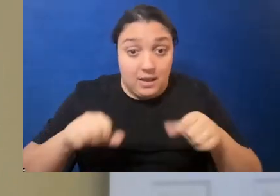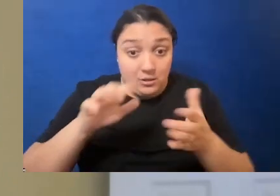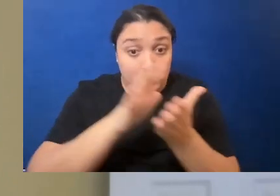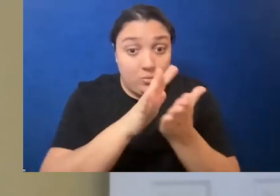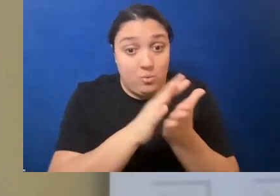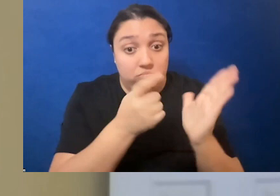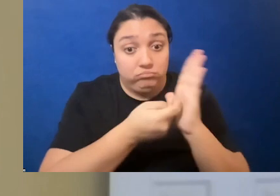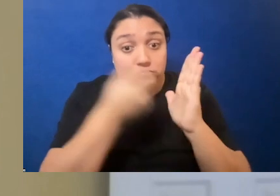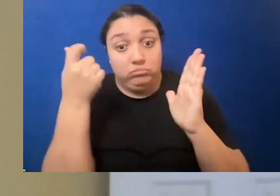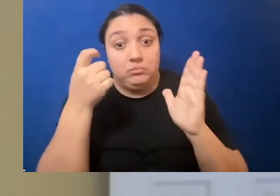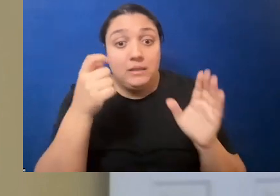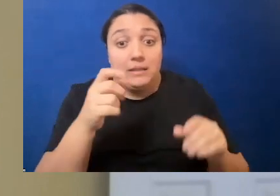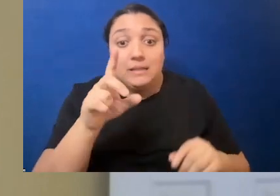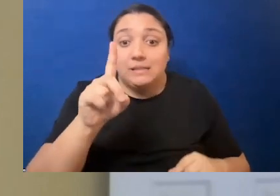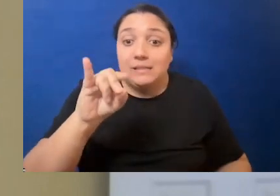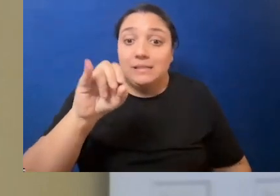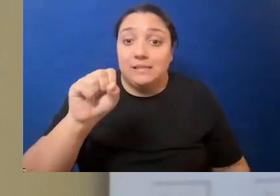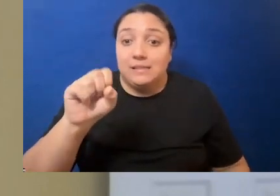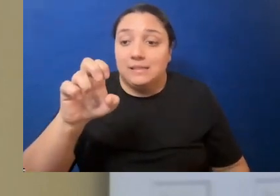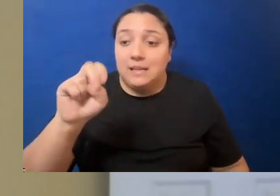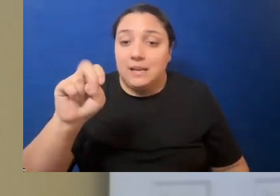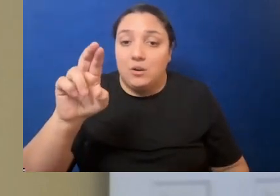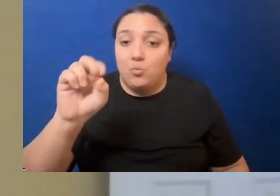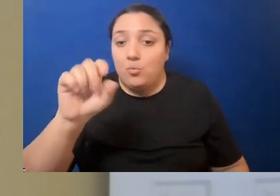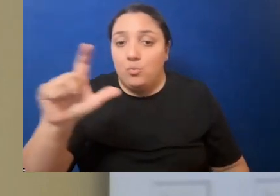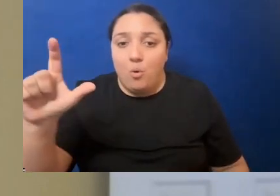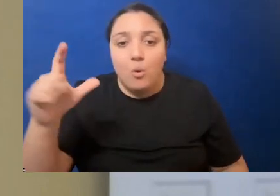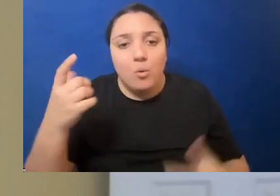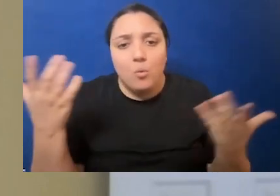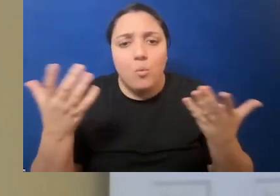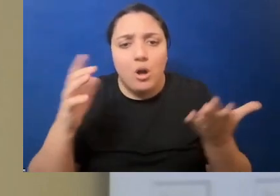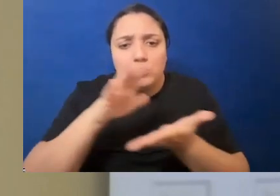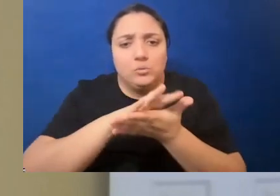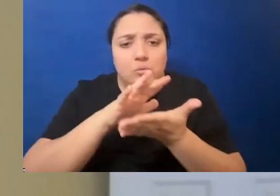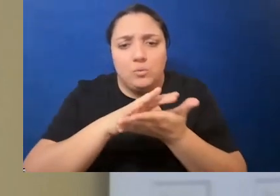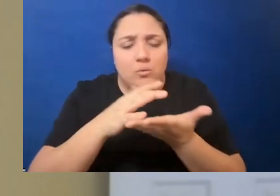RELATED CAN THE SCHOOL UN ENROLL THEM?